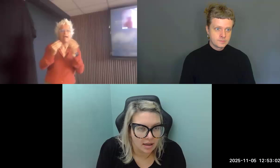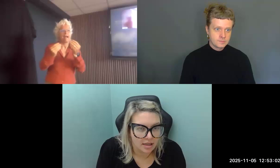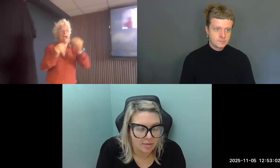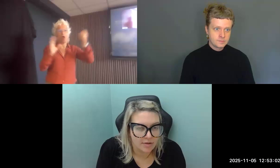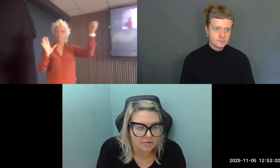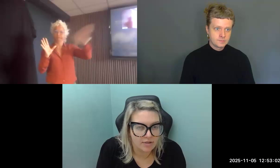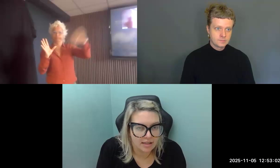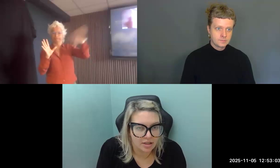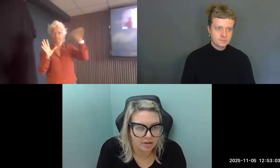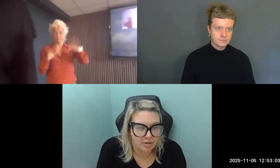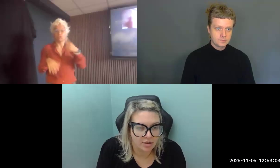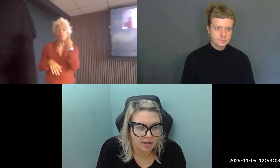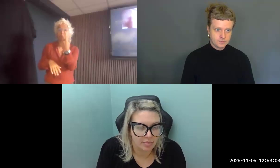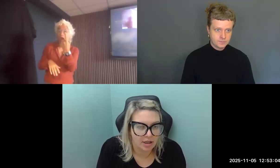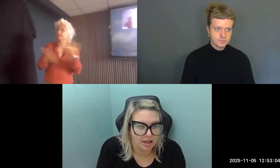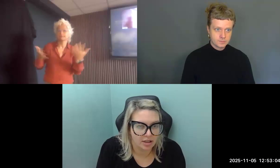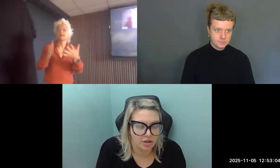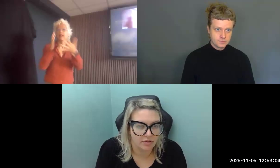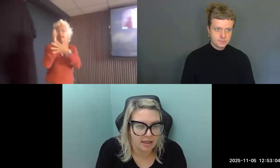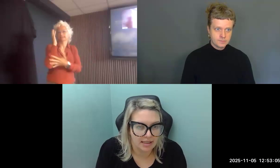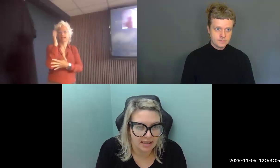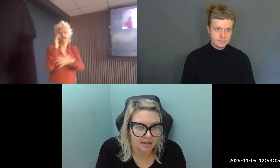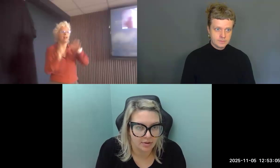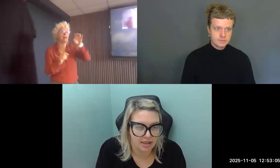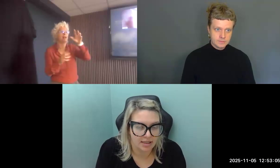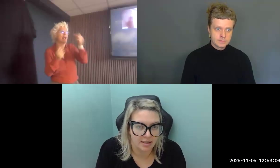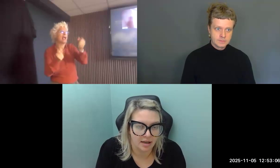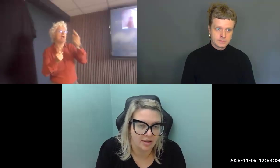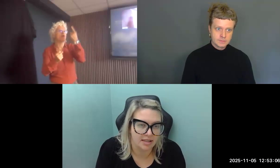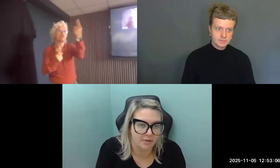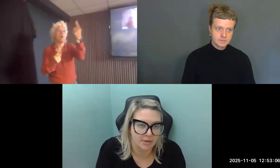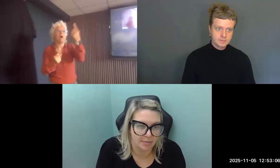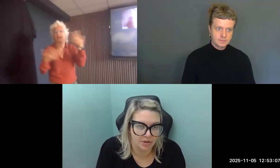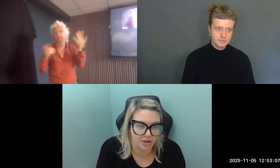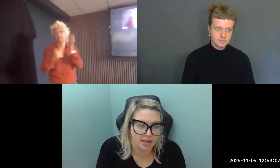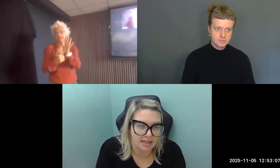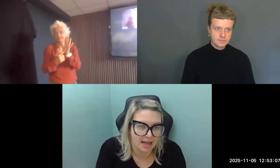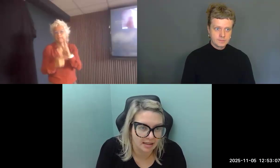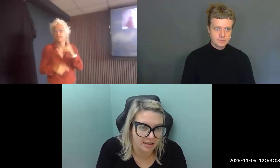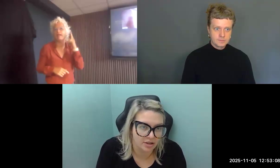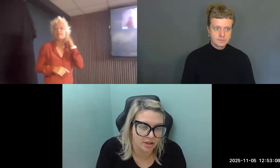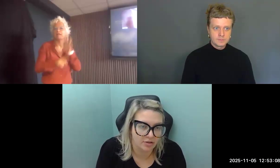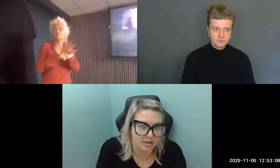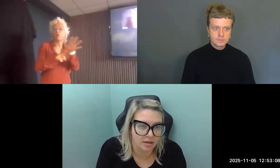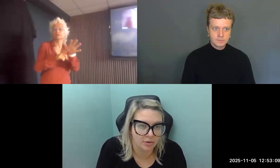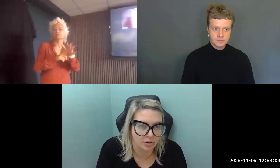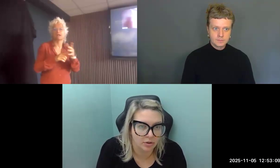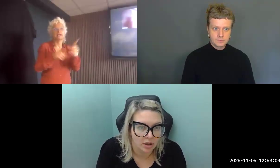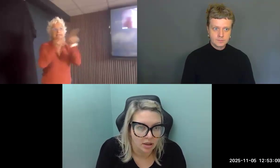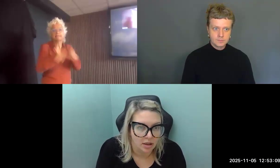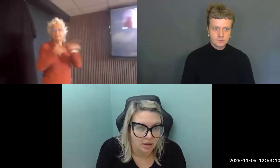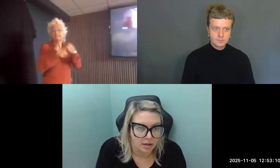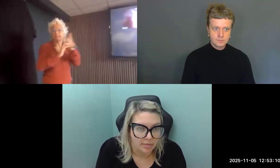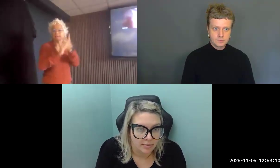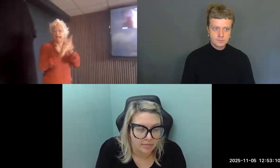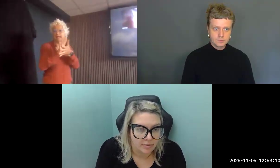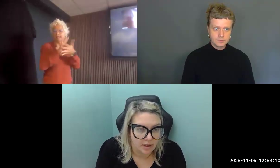In terms of the research that I've been doing, I've been looking at two different ways this influence happens. So one is lexicon. So, for example